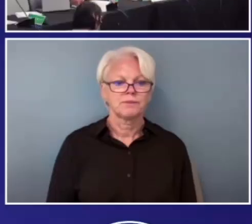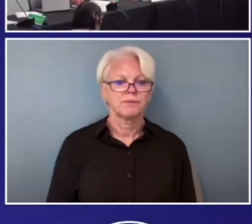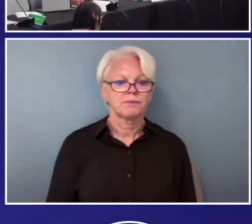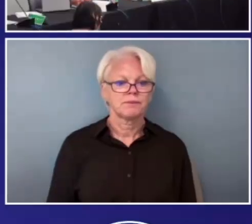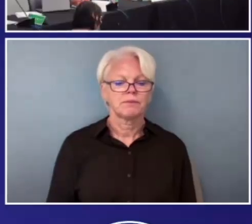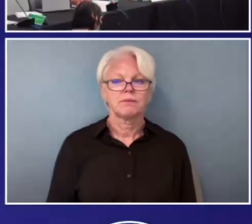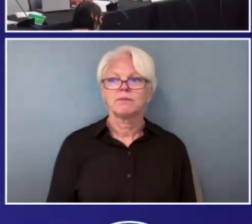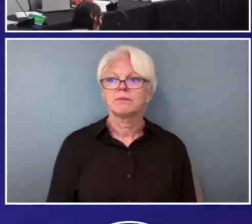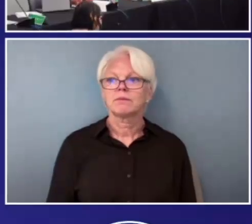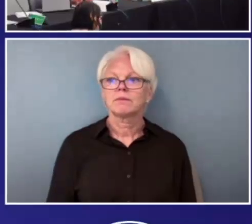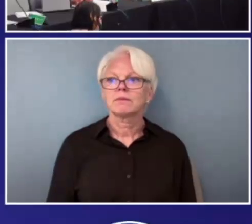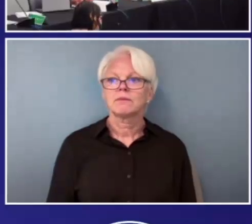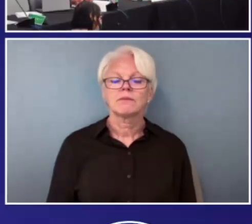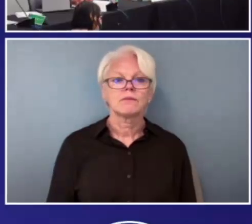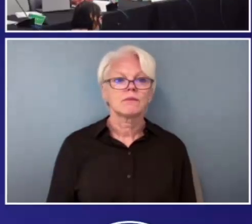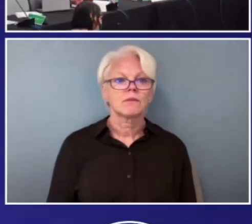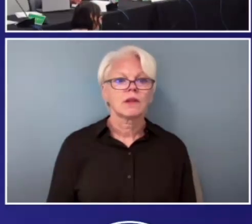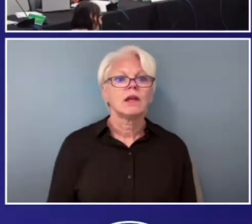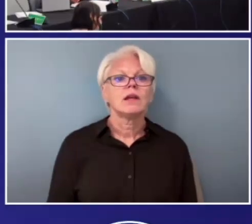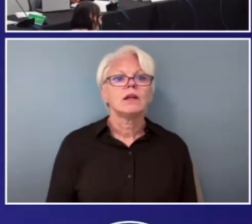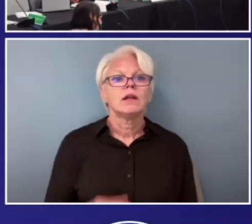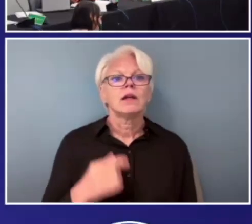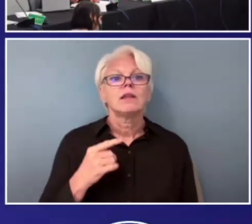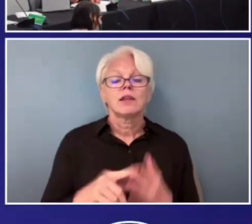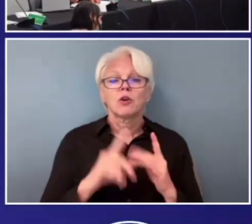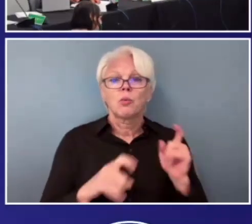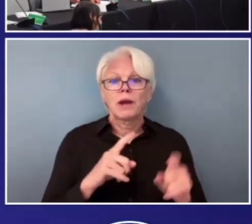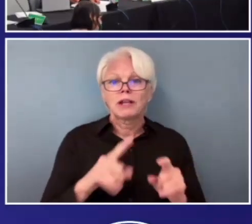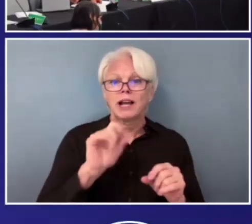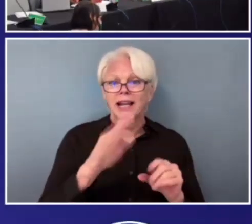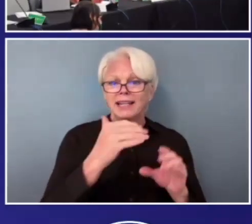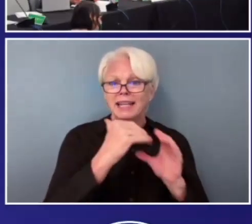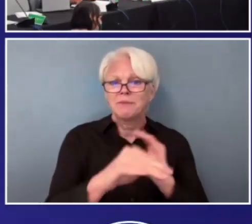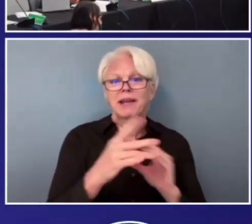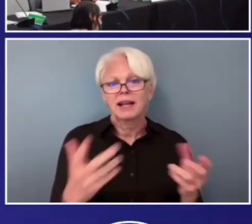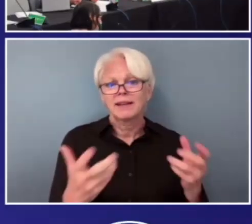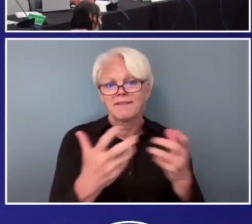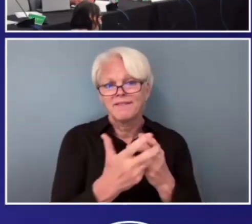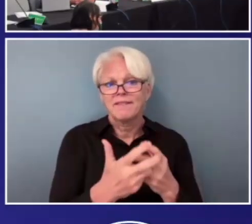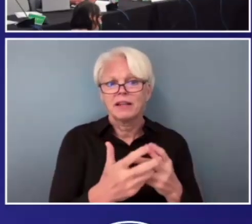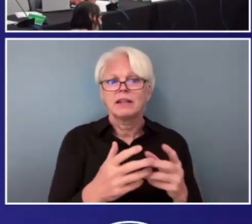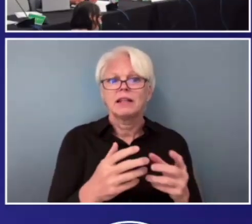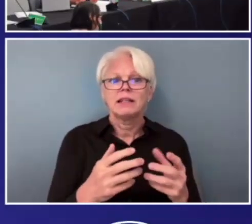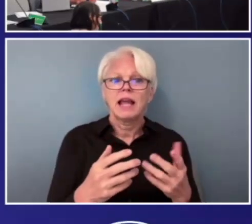This is where the questions I had emailed kind of fit in. And, and it largely rotates around the definition.